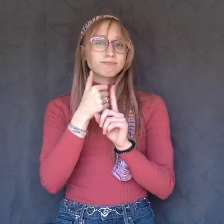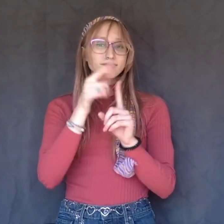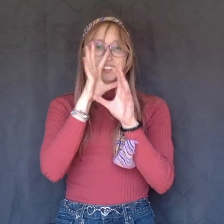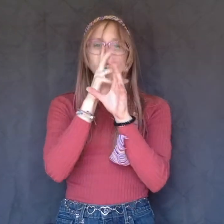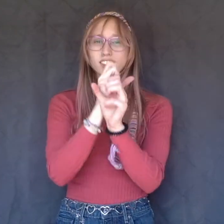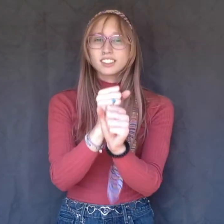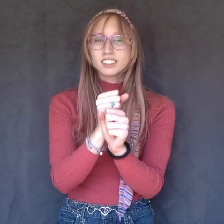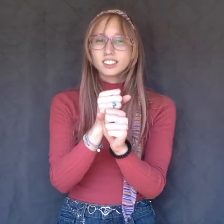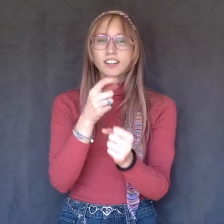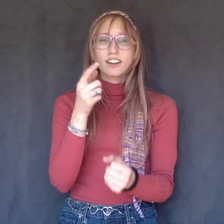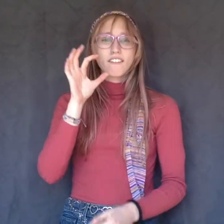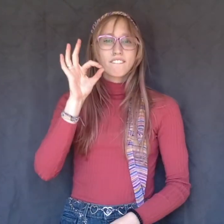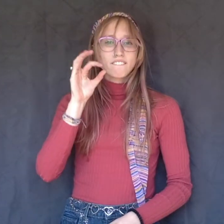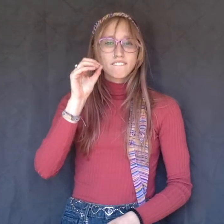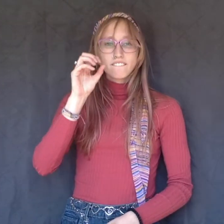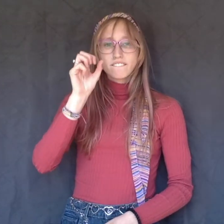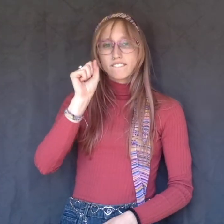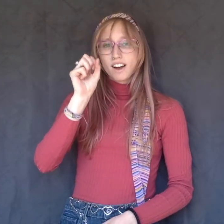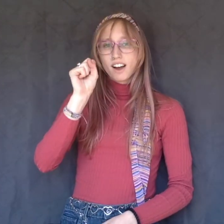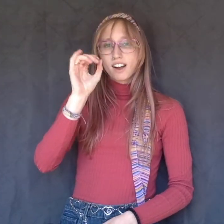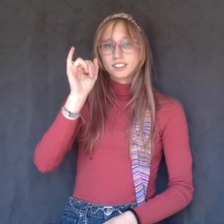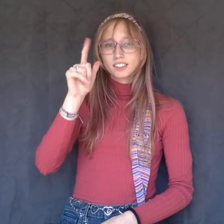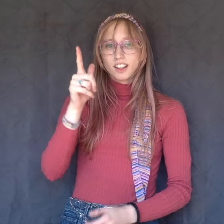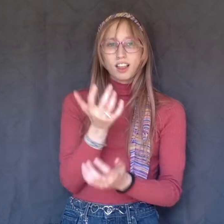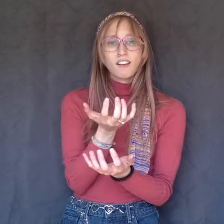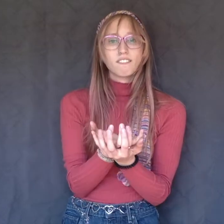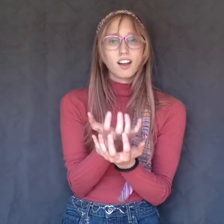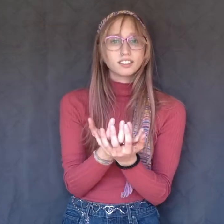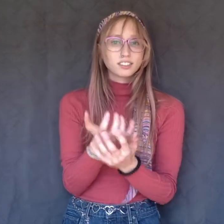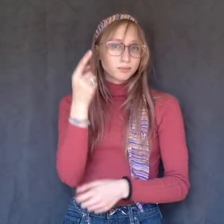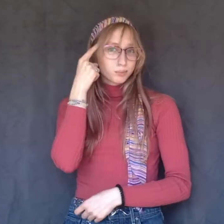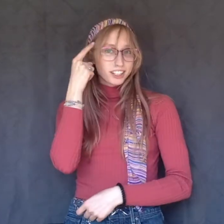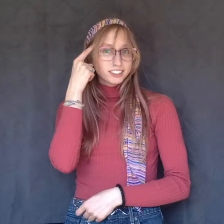Her interests included fossil brains.